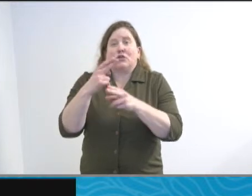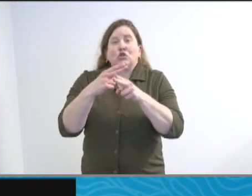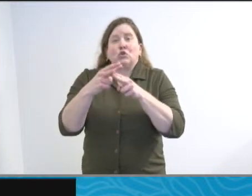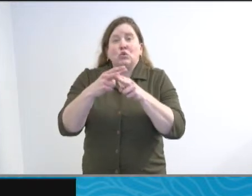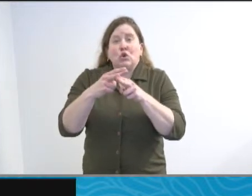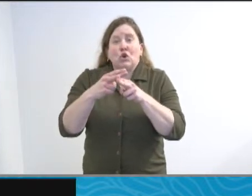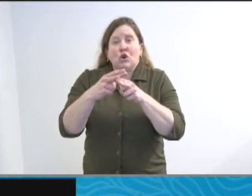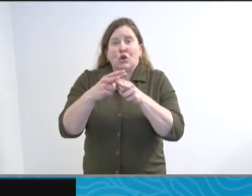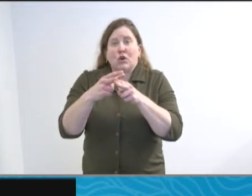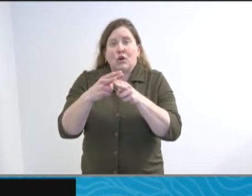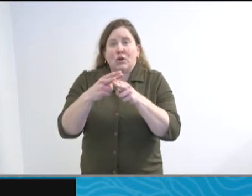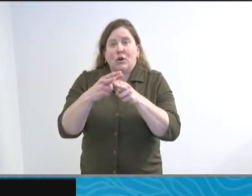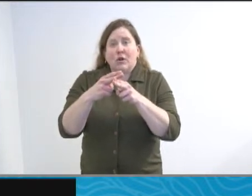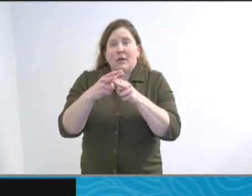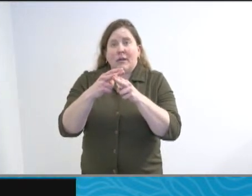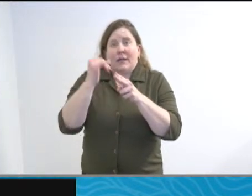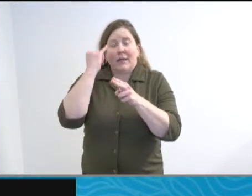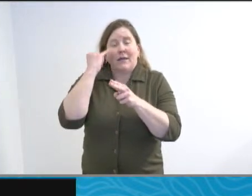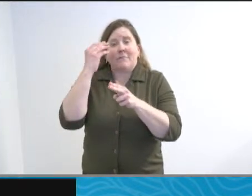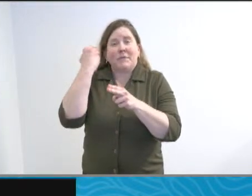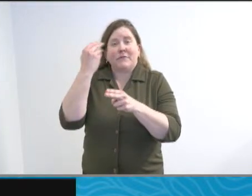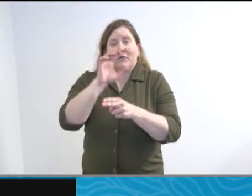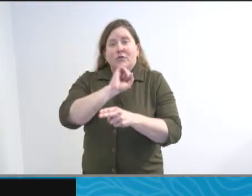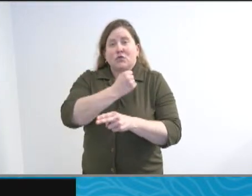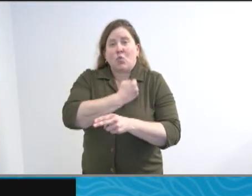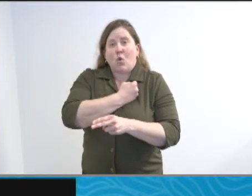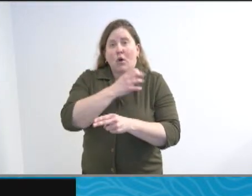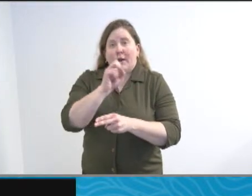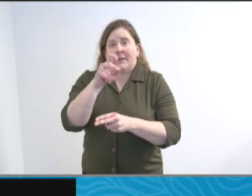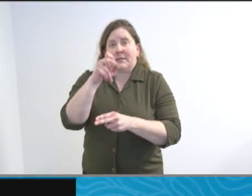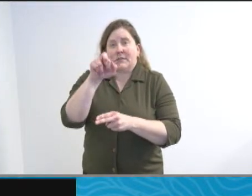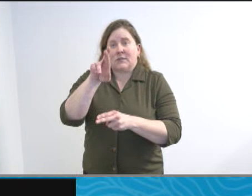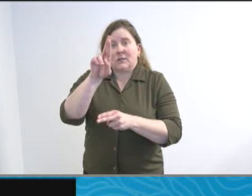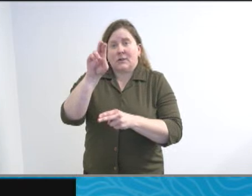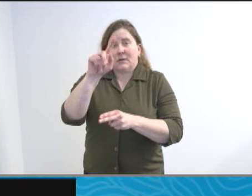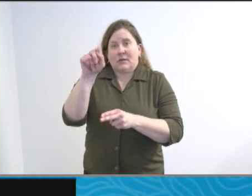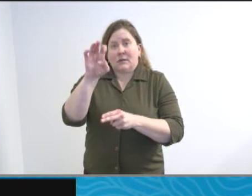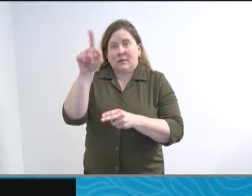as Mr. Suarez would like me to highlight, if not sooner, there will be the first draft